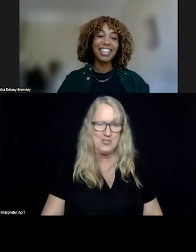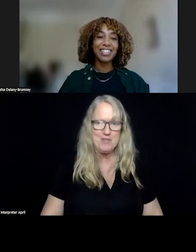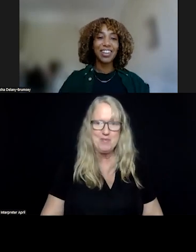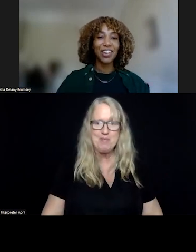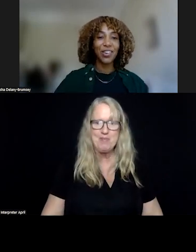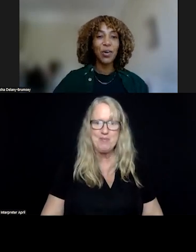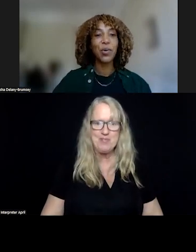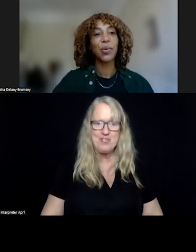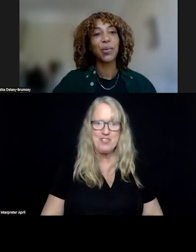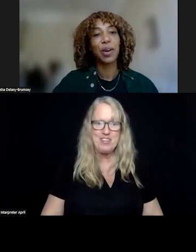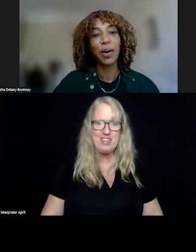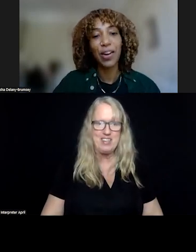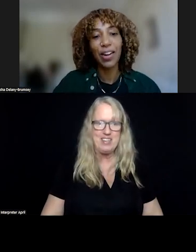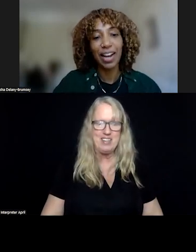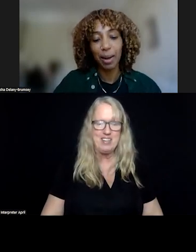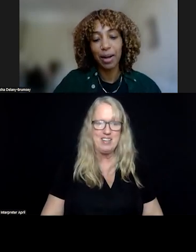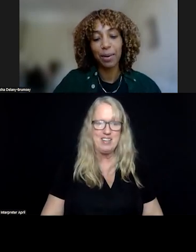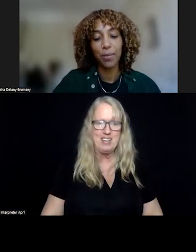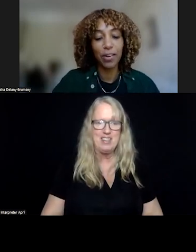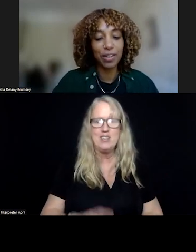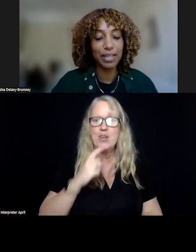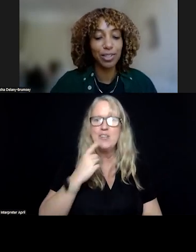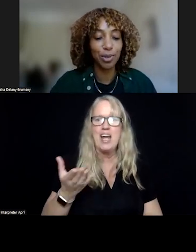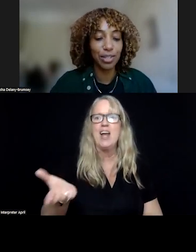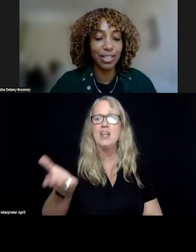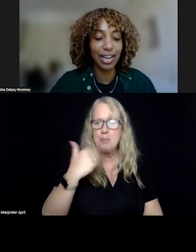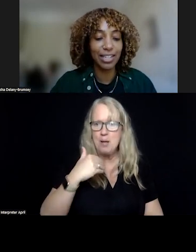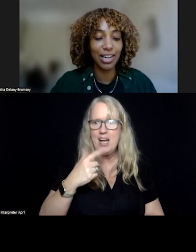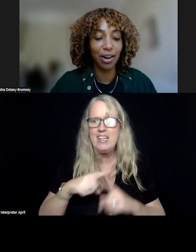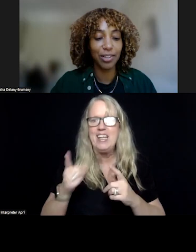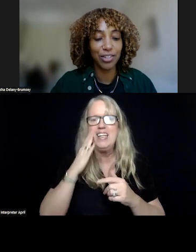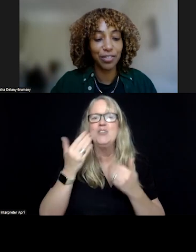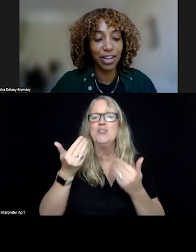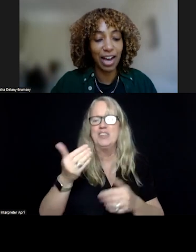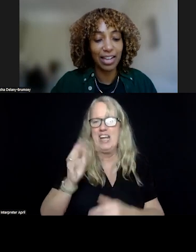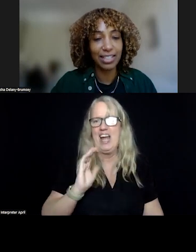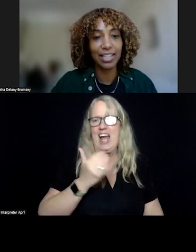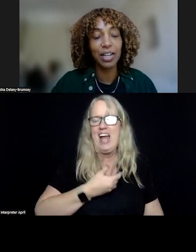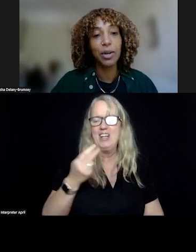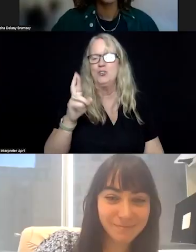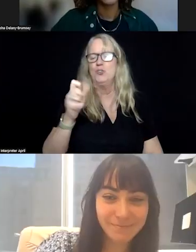AND SO COME ON UP, I'M WELCOMING TO THE STAGE THE TRIVIA HOT SEAT